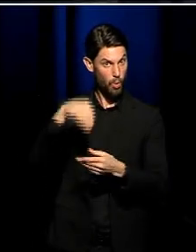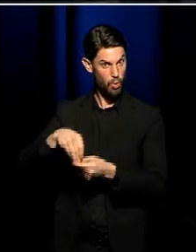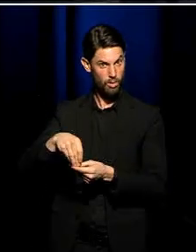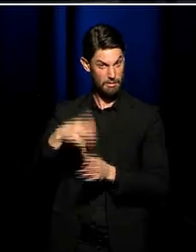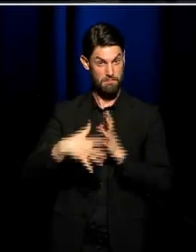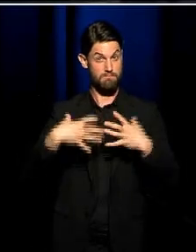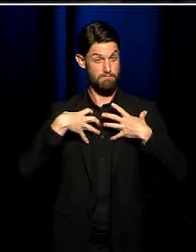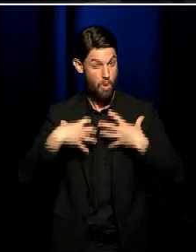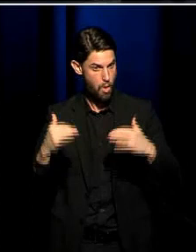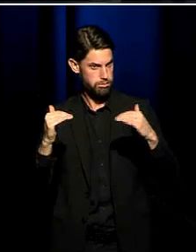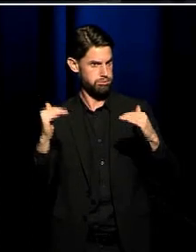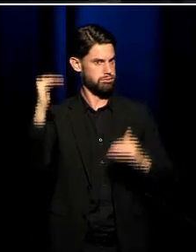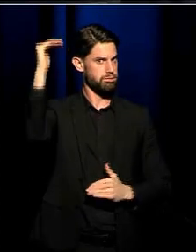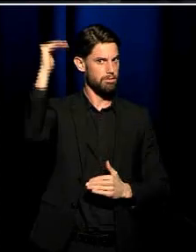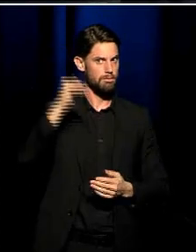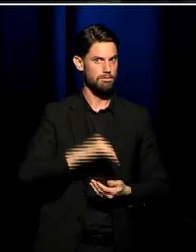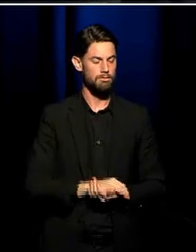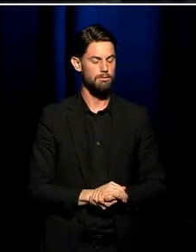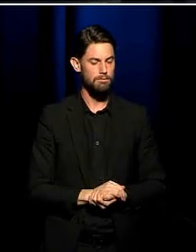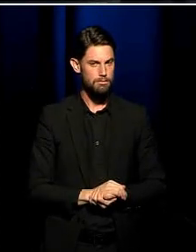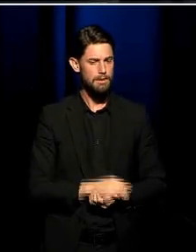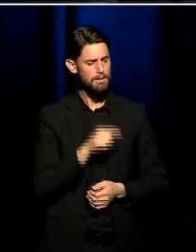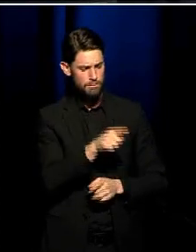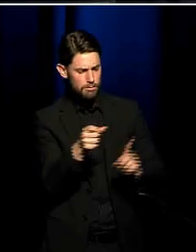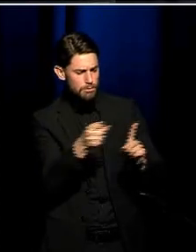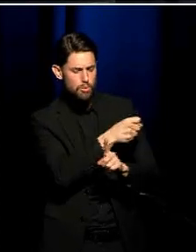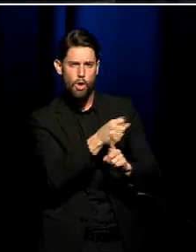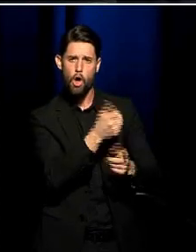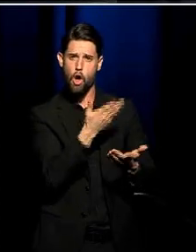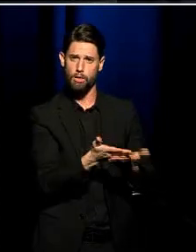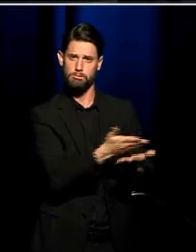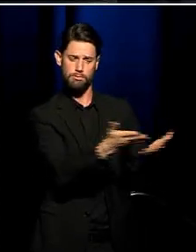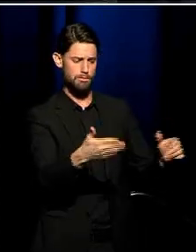experience of abuse to First Nations people with disability is an open secret